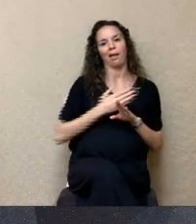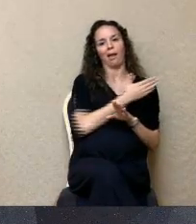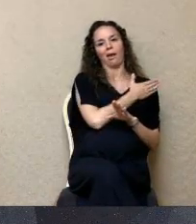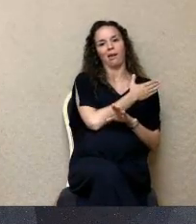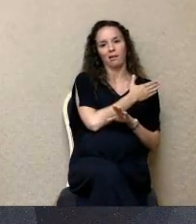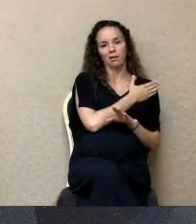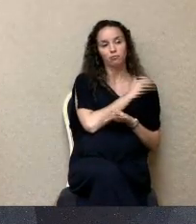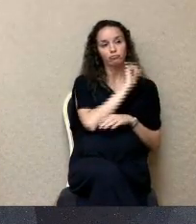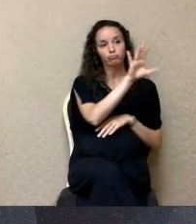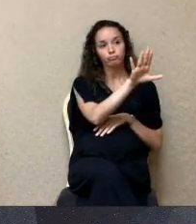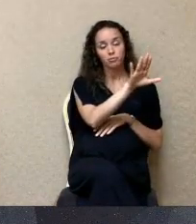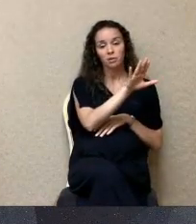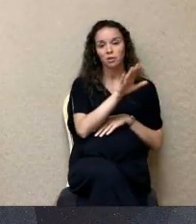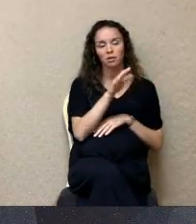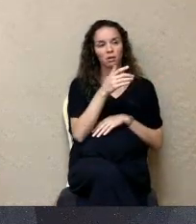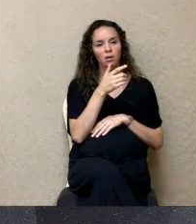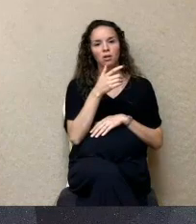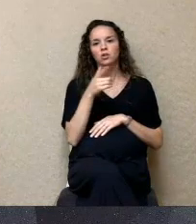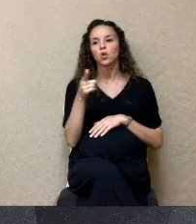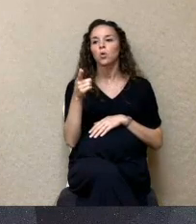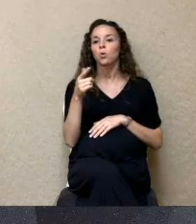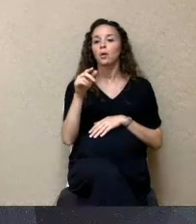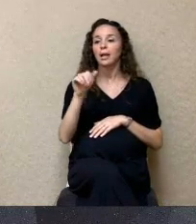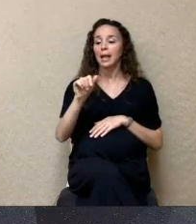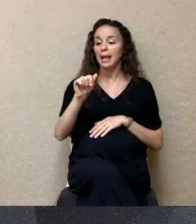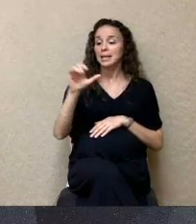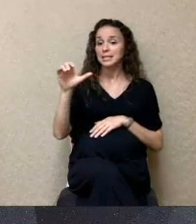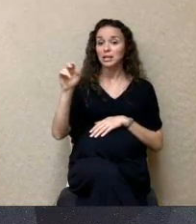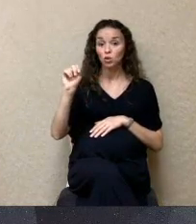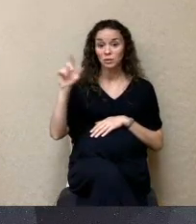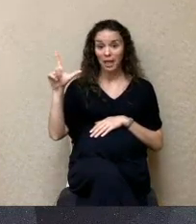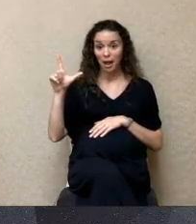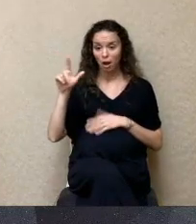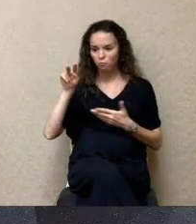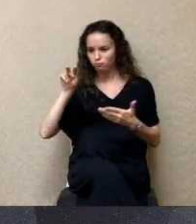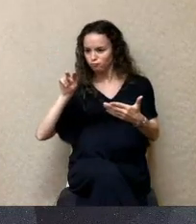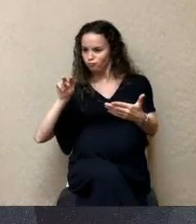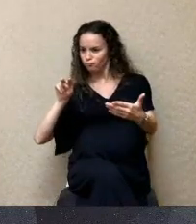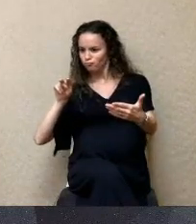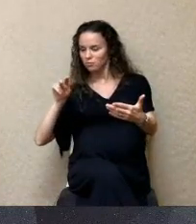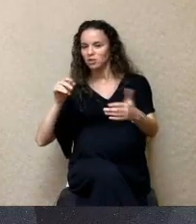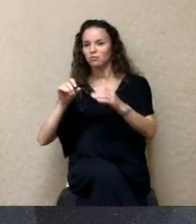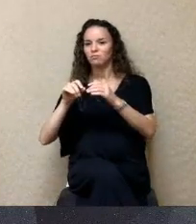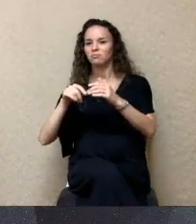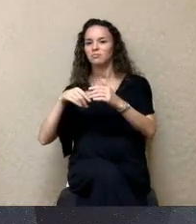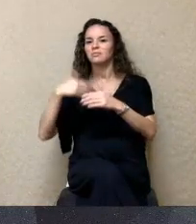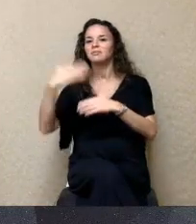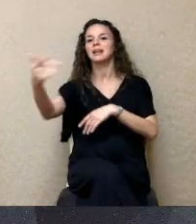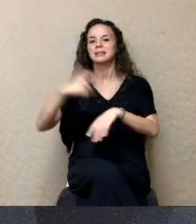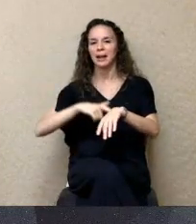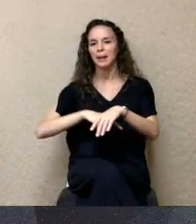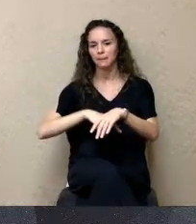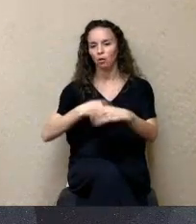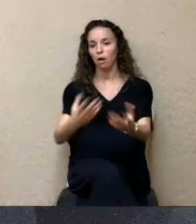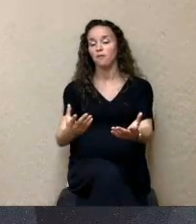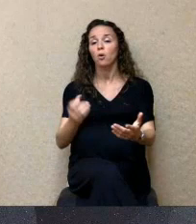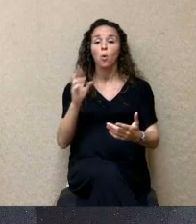AAC newsletter. It will give you information about that, as well as if you log on to Variety Charities.